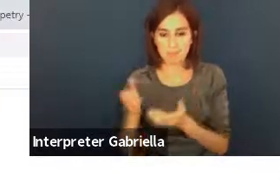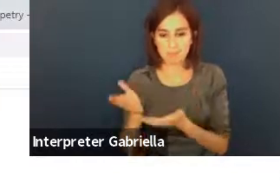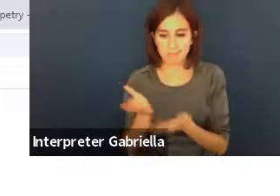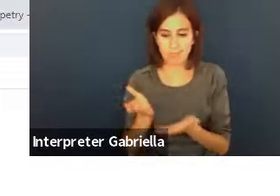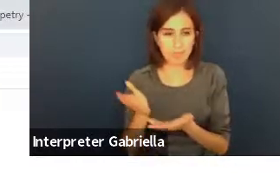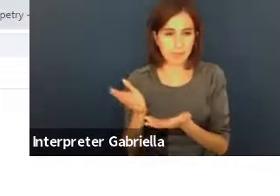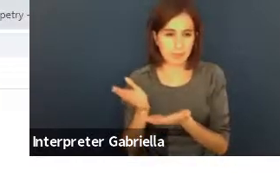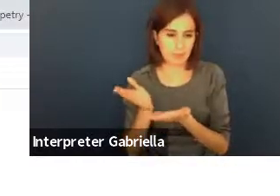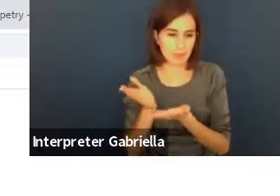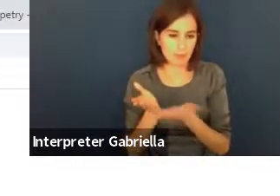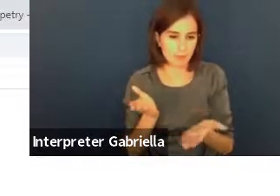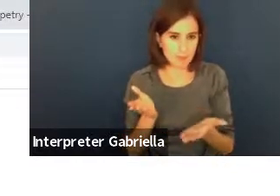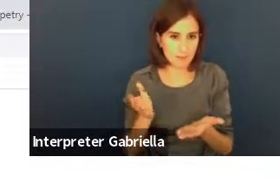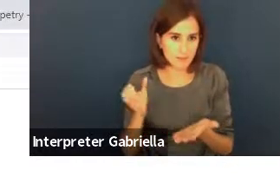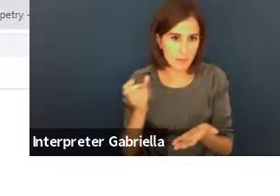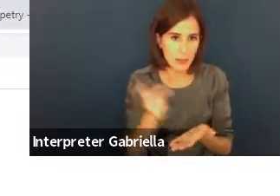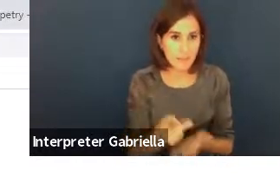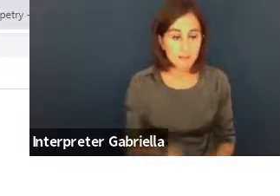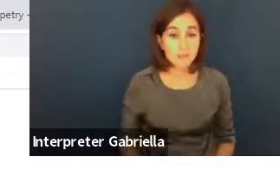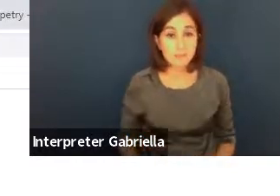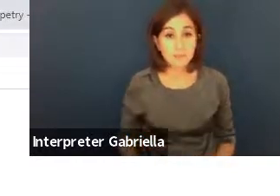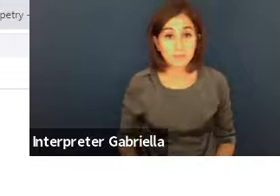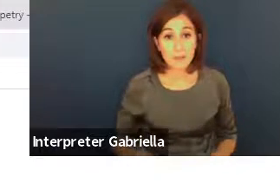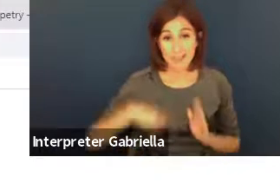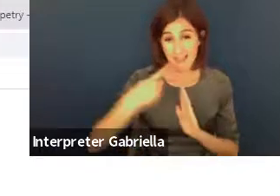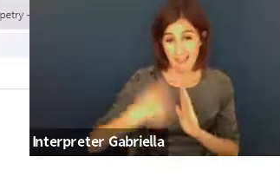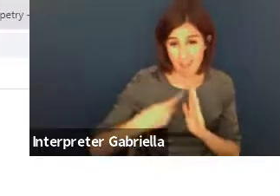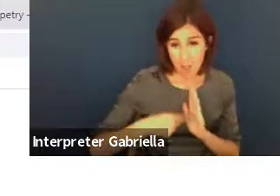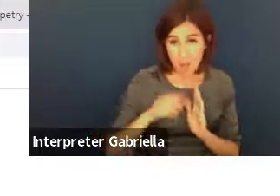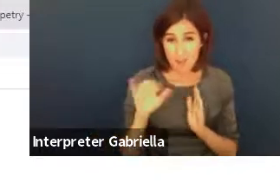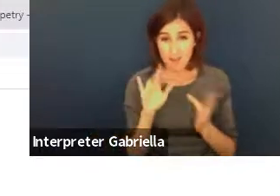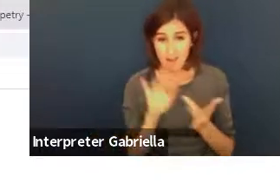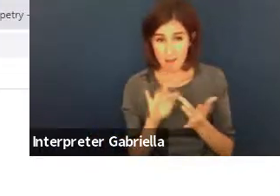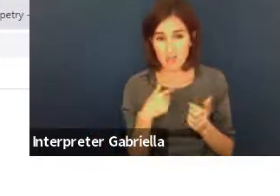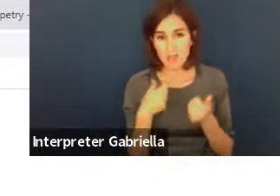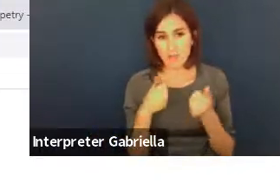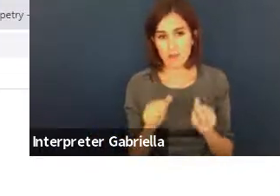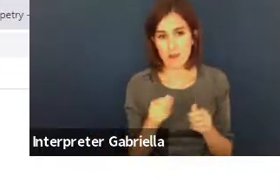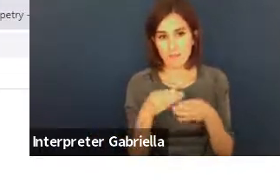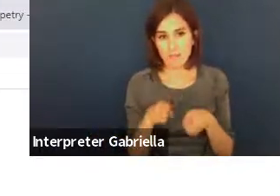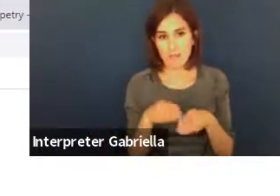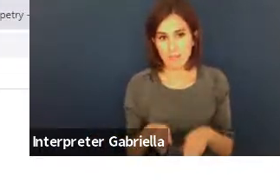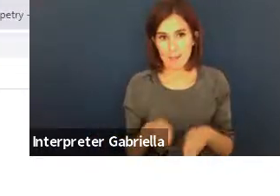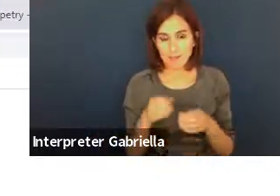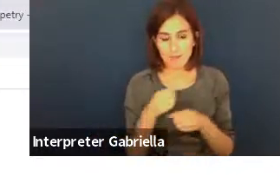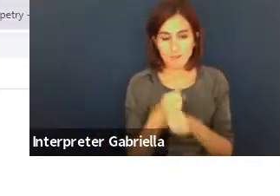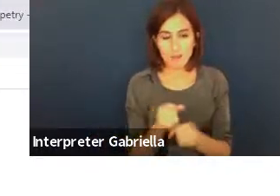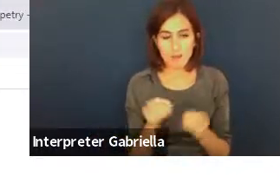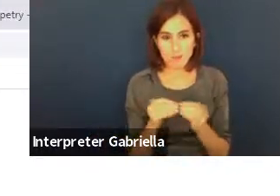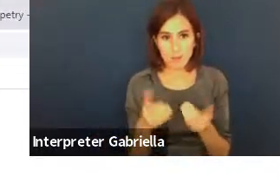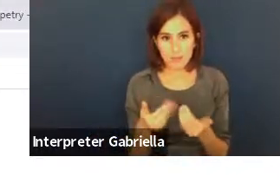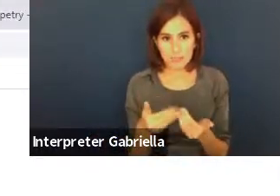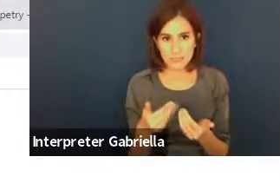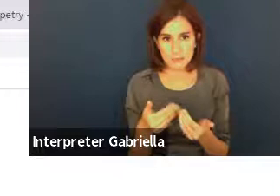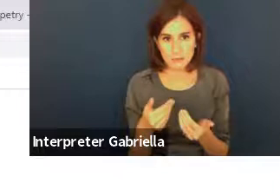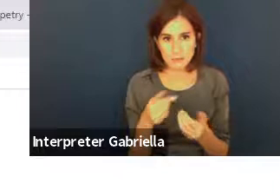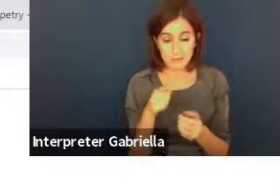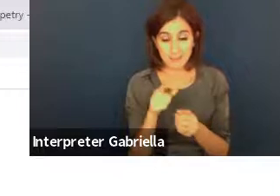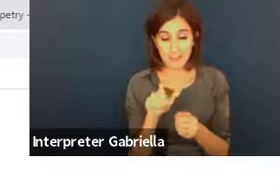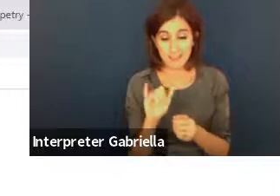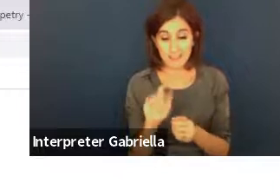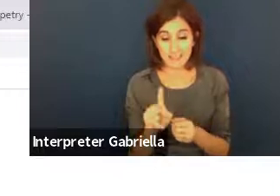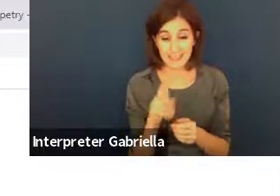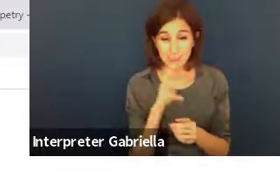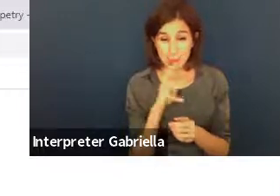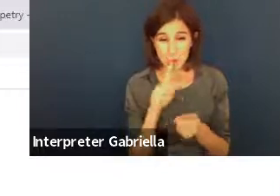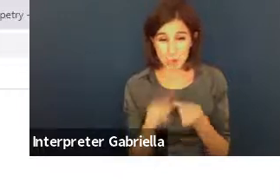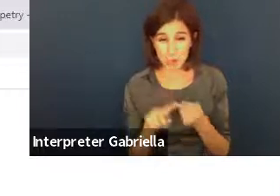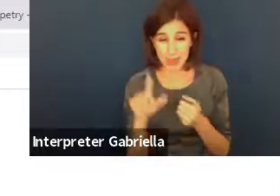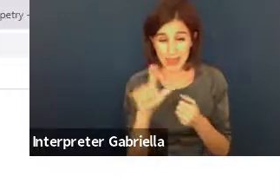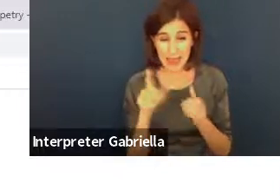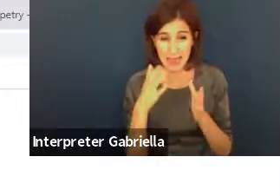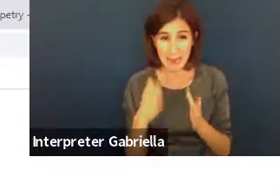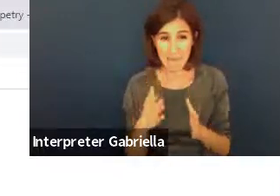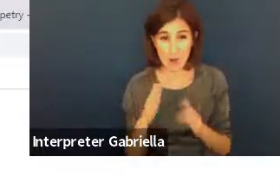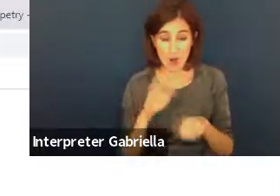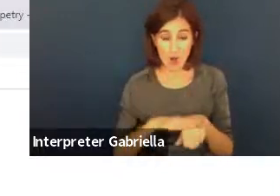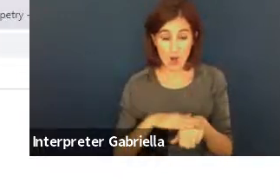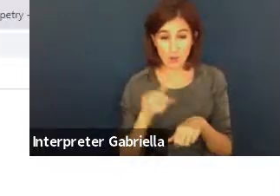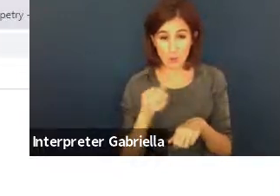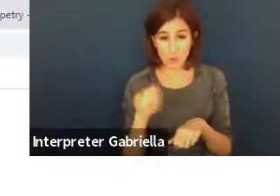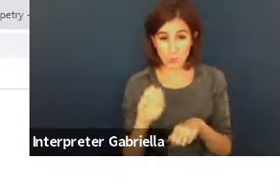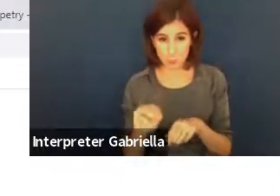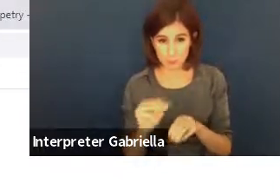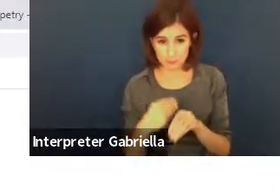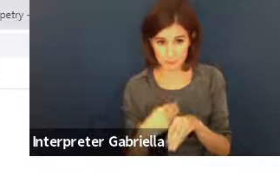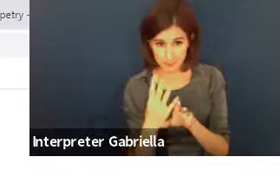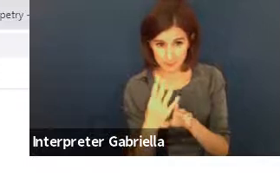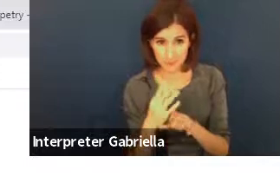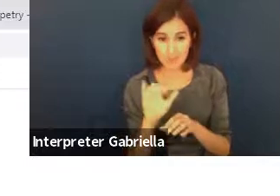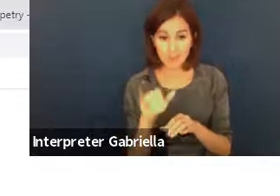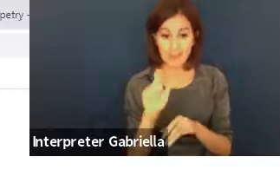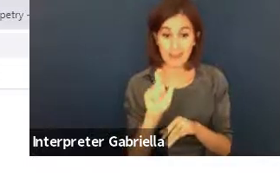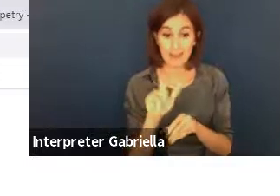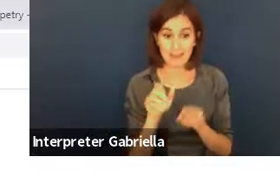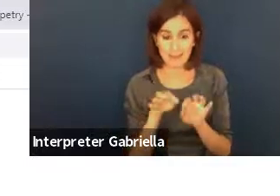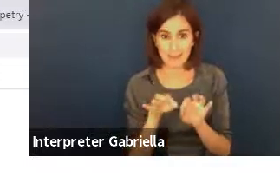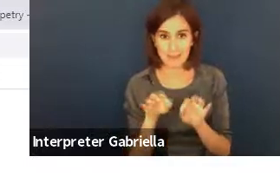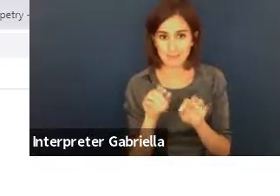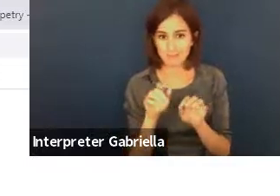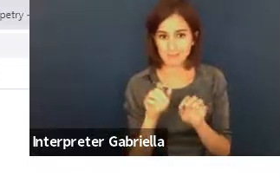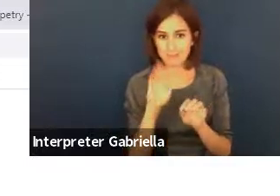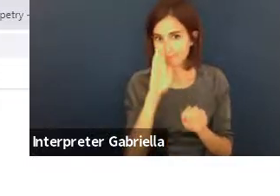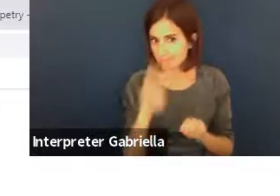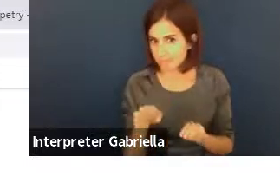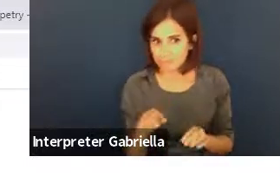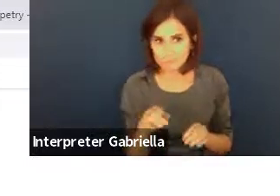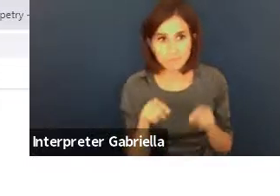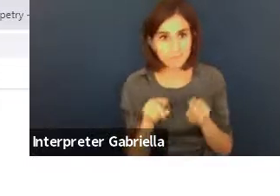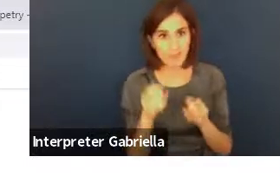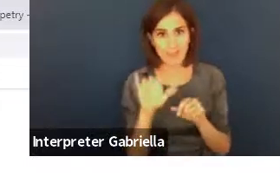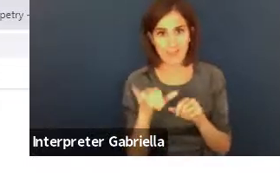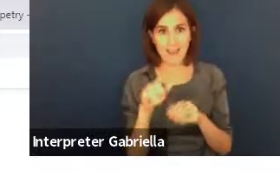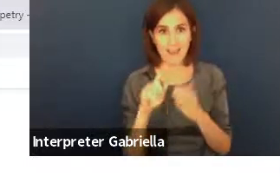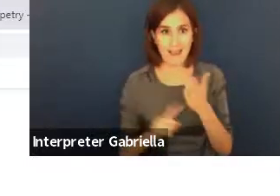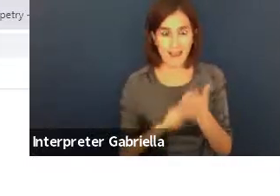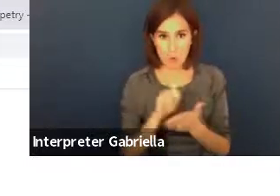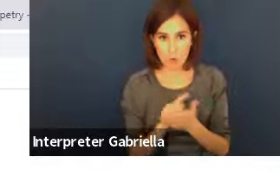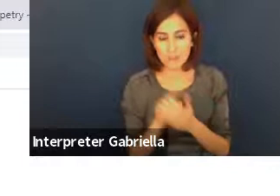Linda Kobashigawa: So hours in contact. I tried to break everything up to make it easier. This is our link to talk to a librarian on zoom. This is our virtual reference desk so students would just click that during these hours and they'll talk to us directly via zoom